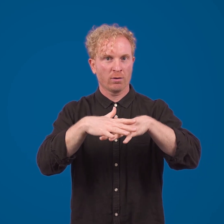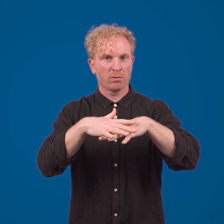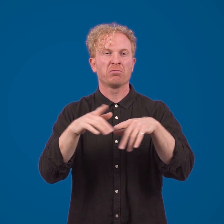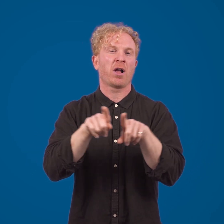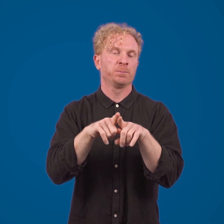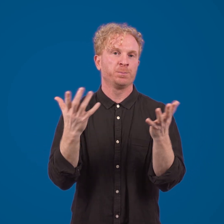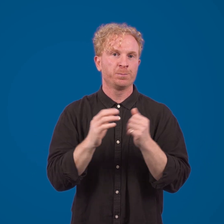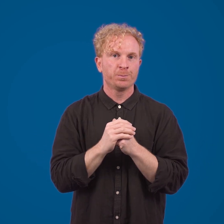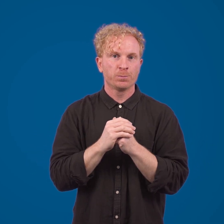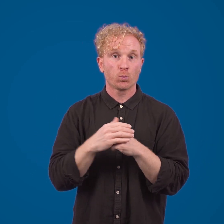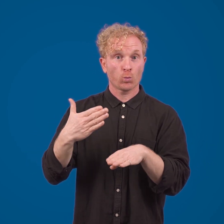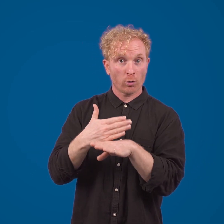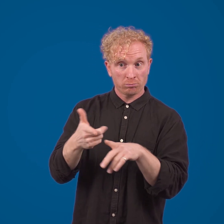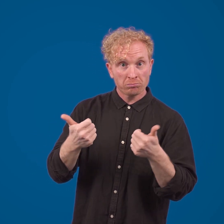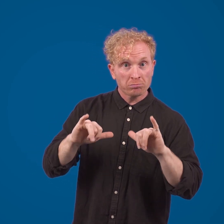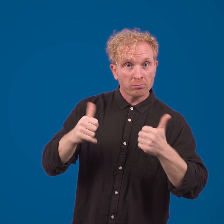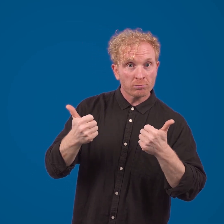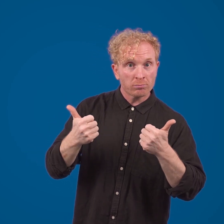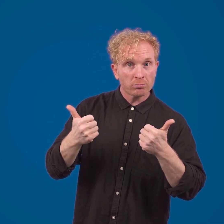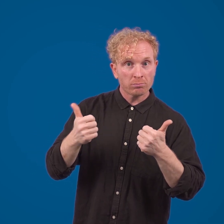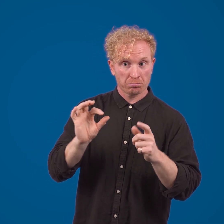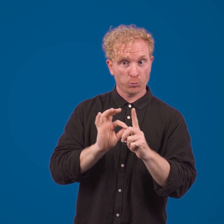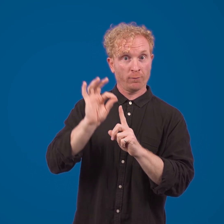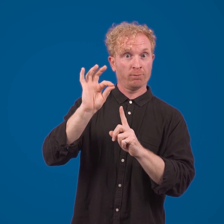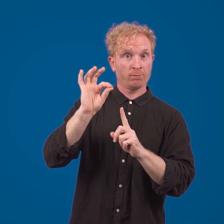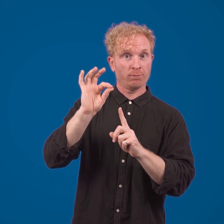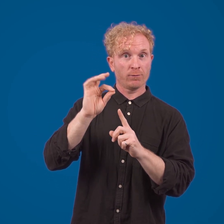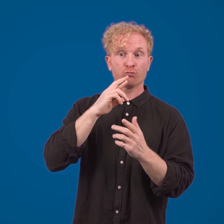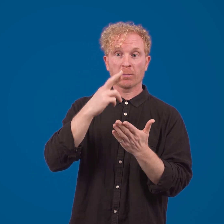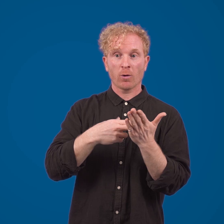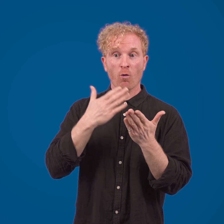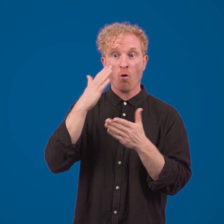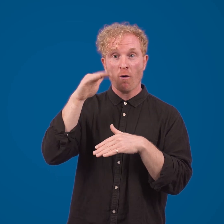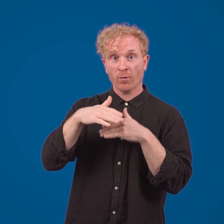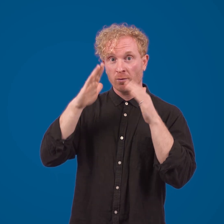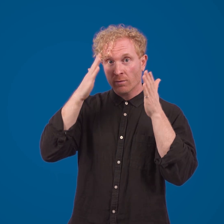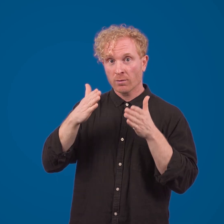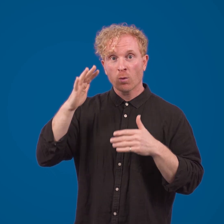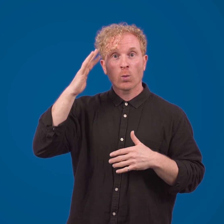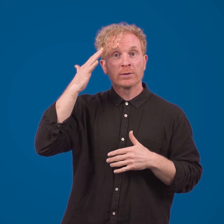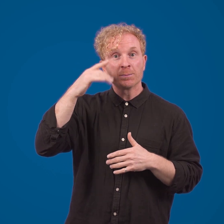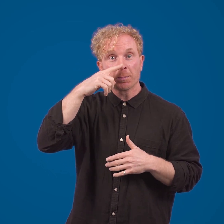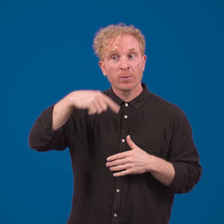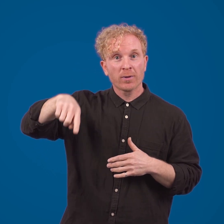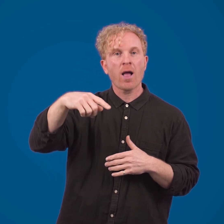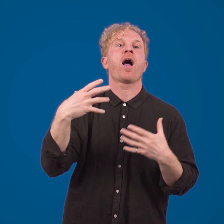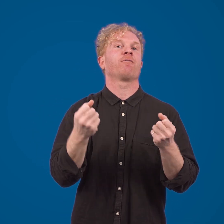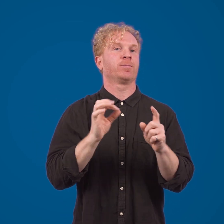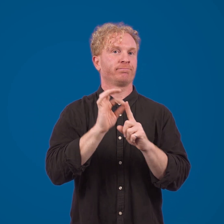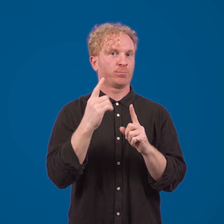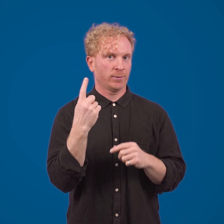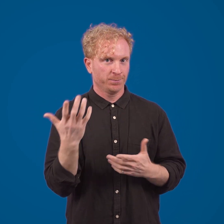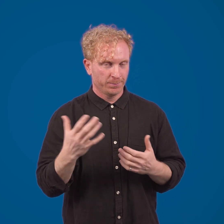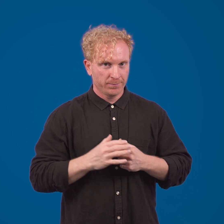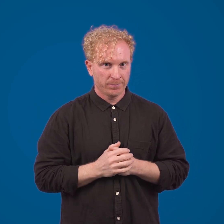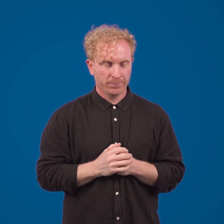for example, significant work has been undertaken to improve reporting on Autistic people.